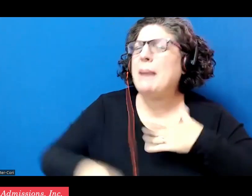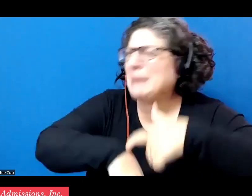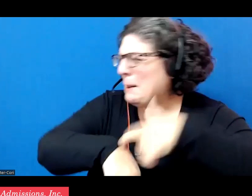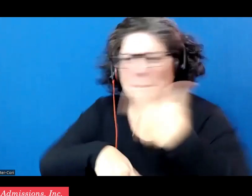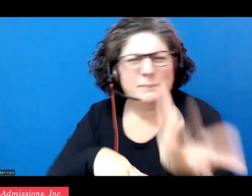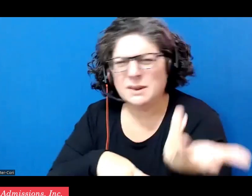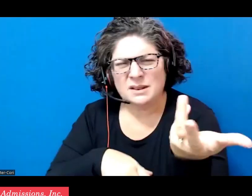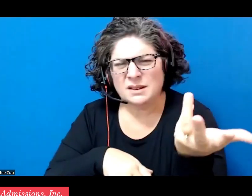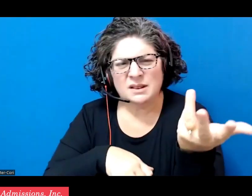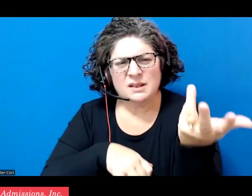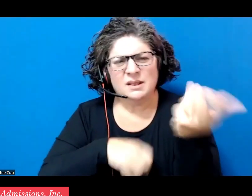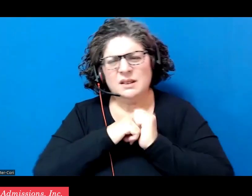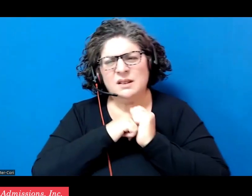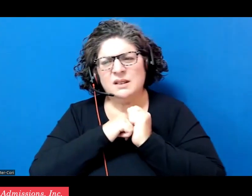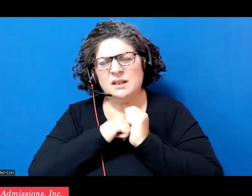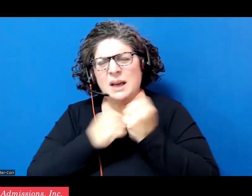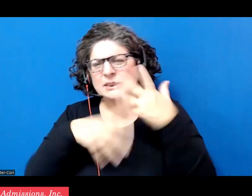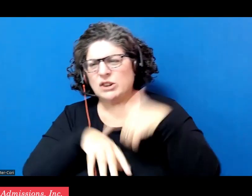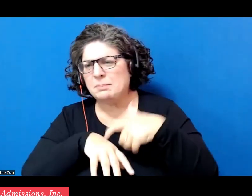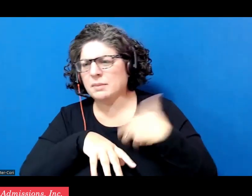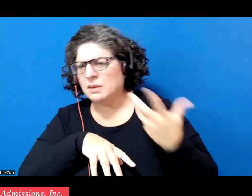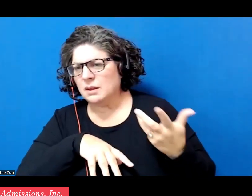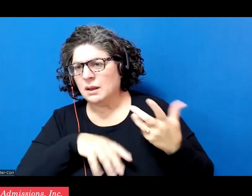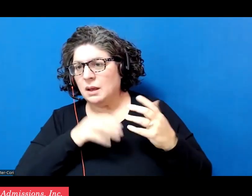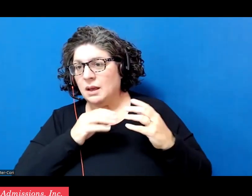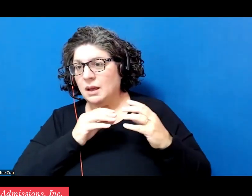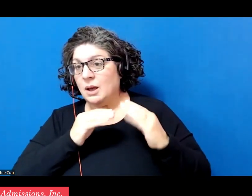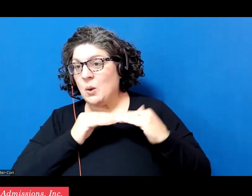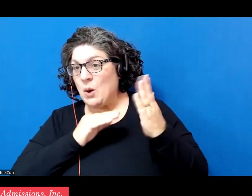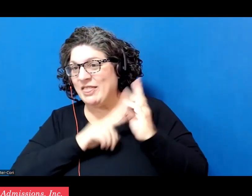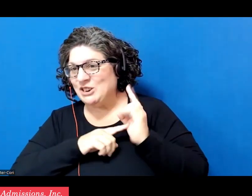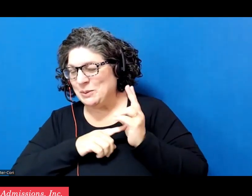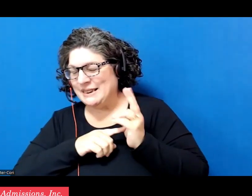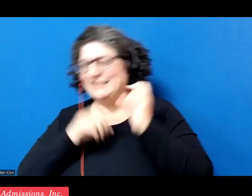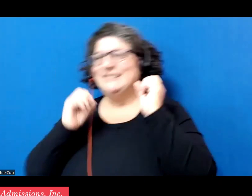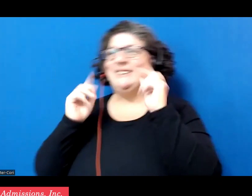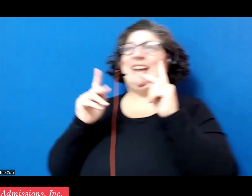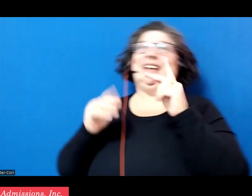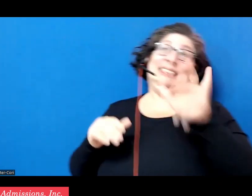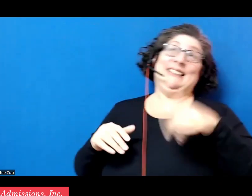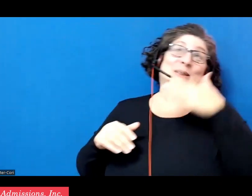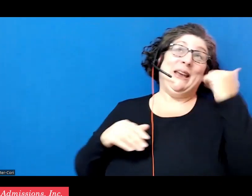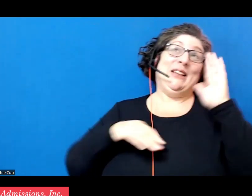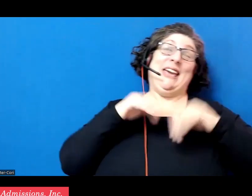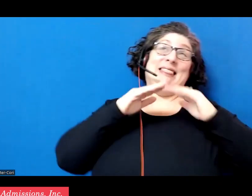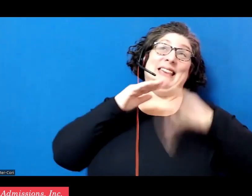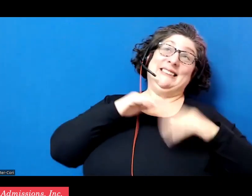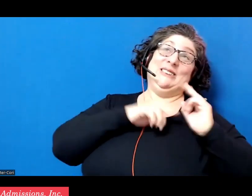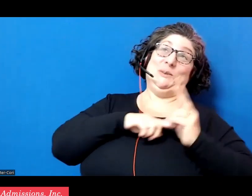More than 2 minutes. Okay. Better than less than 2 minutes.